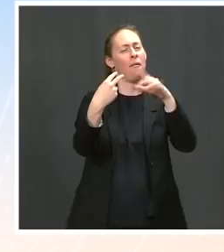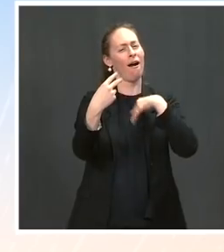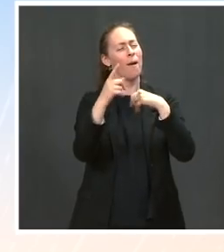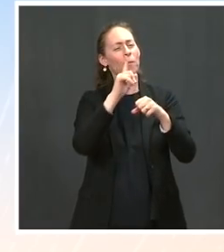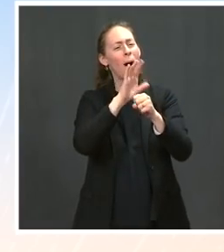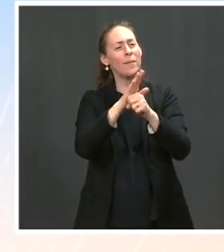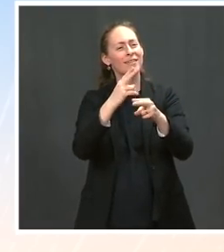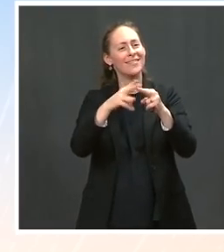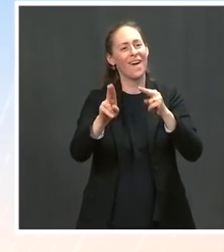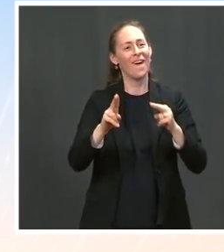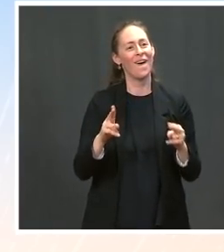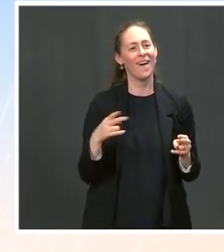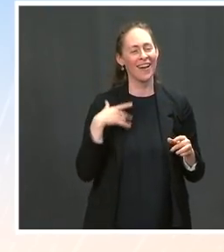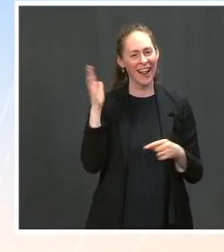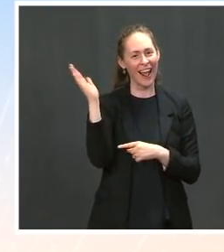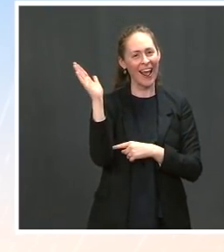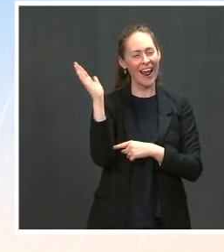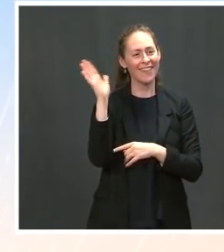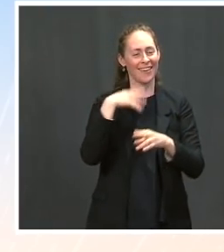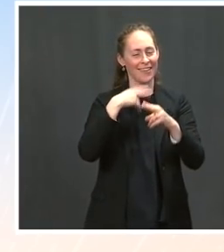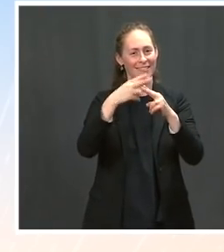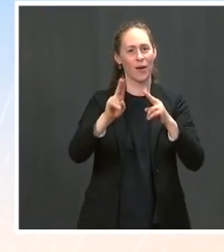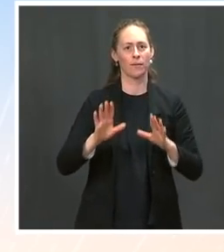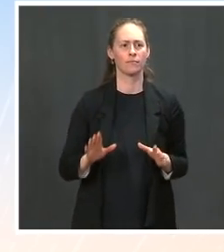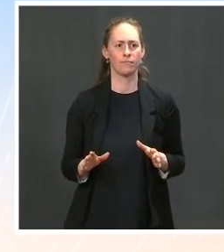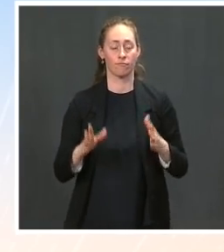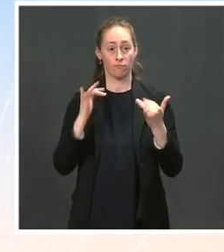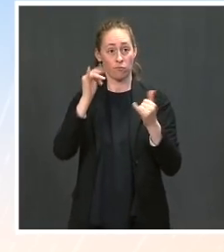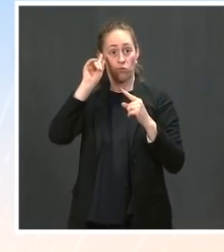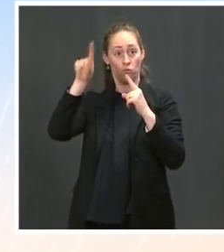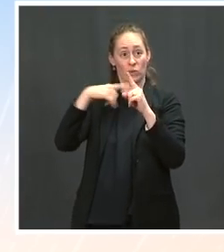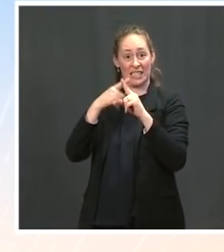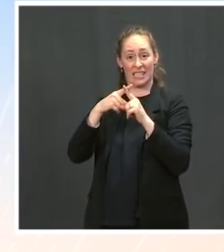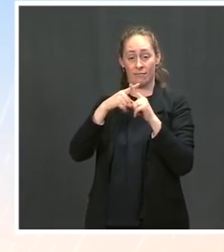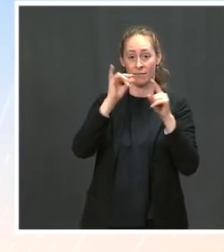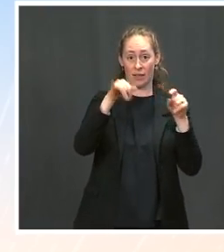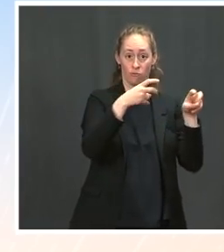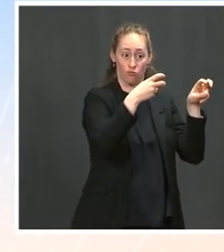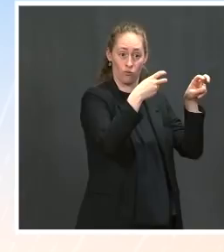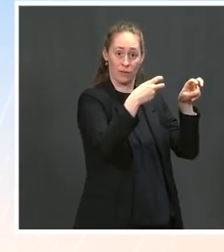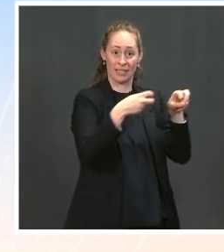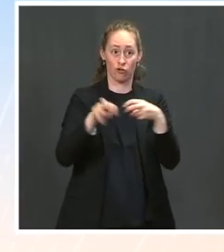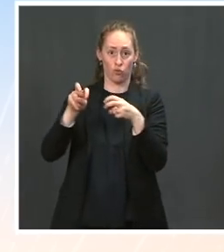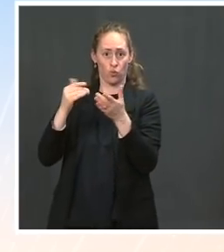I'll first say, during the transition, Sean, we obviously -- we took a look at how --